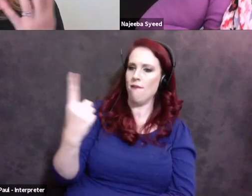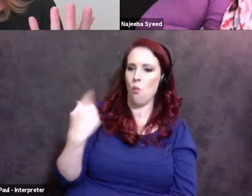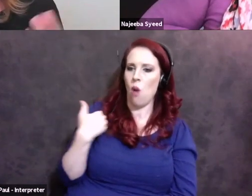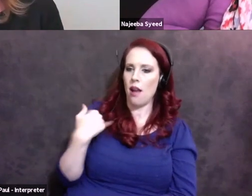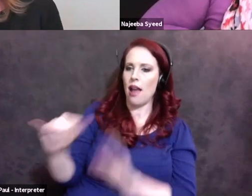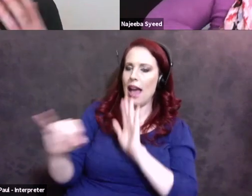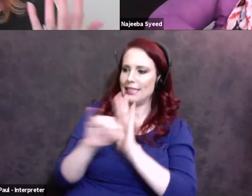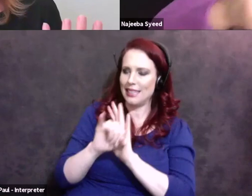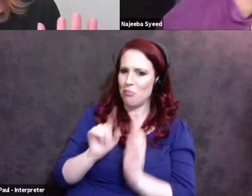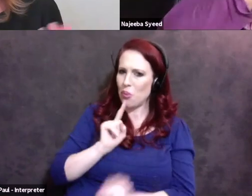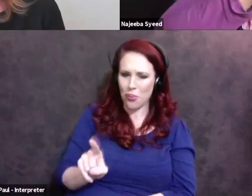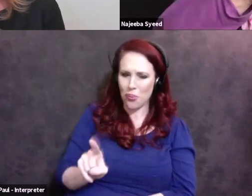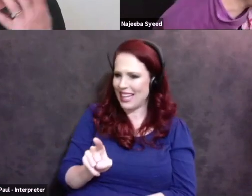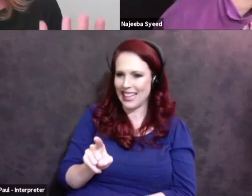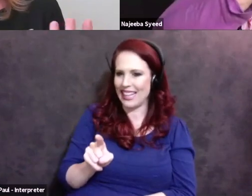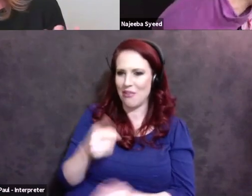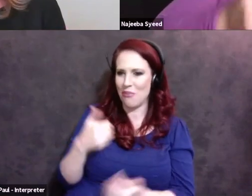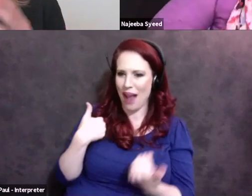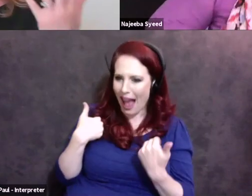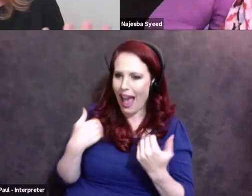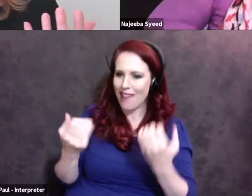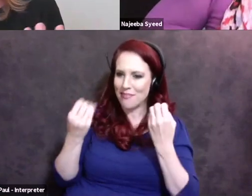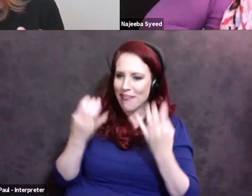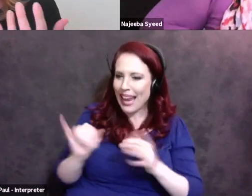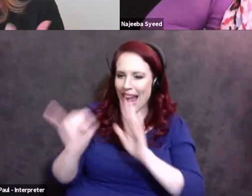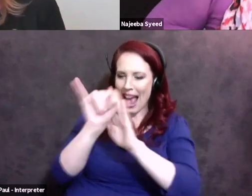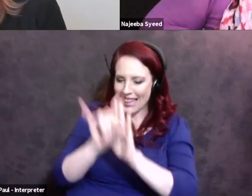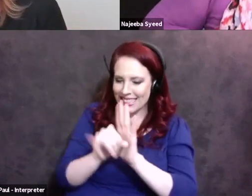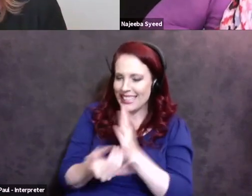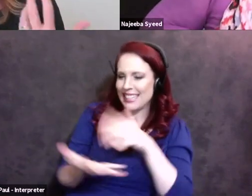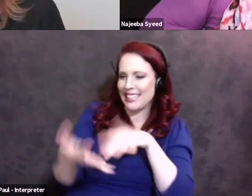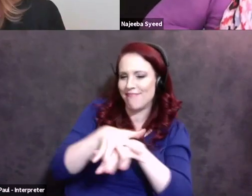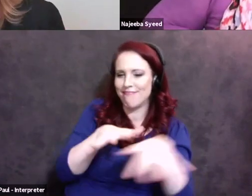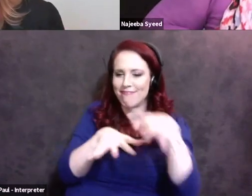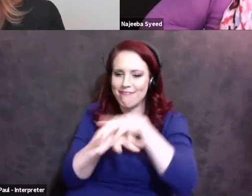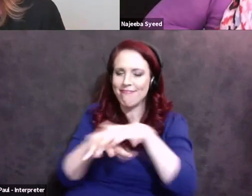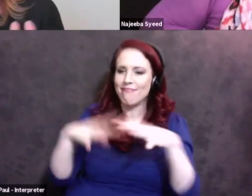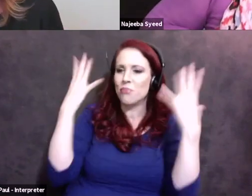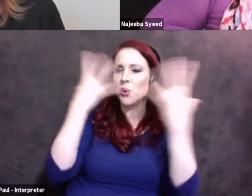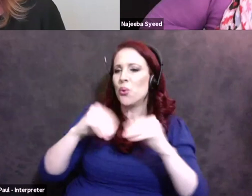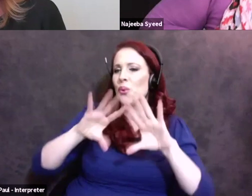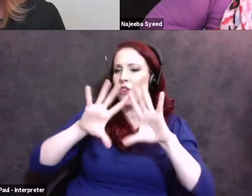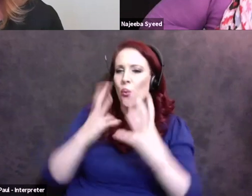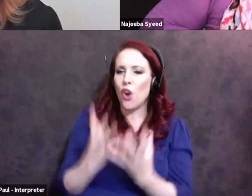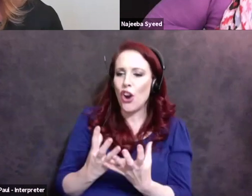really, we are this intersectional, beautiful world of intersectionality where many of us